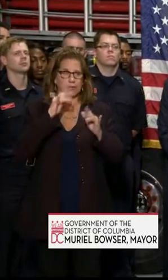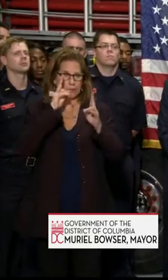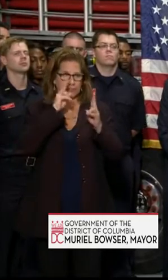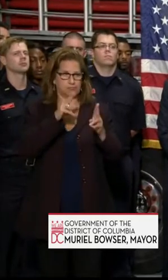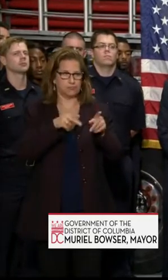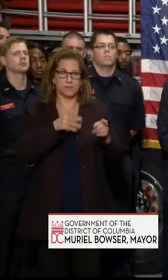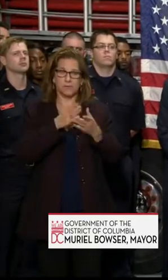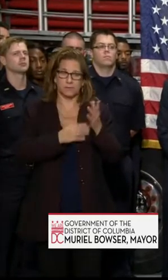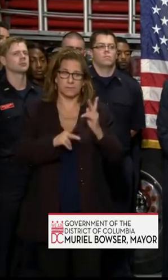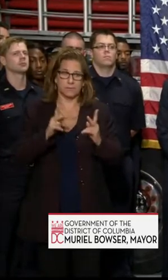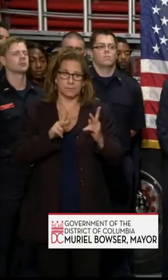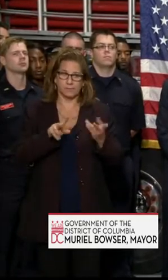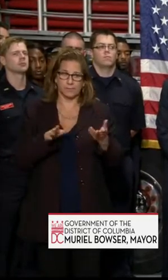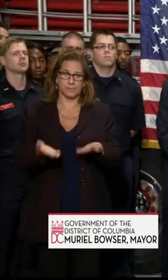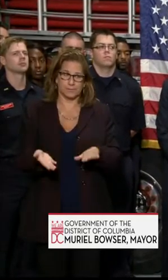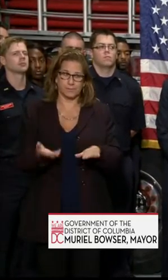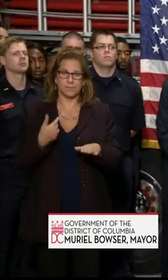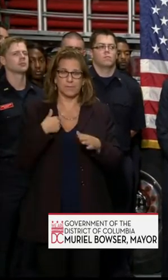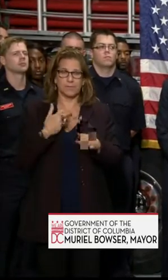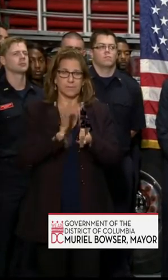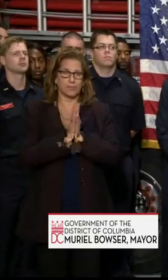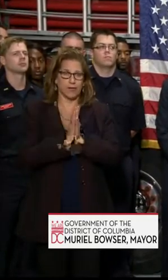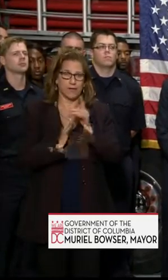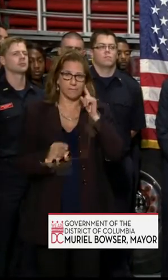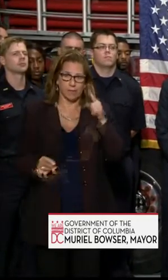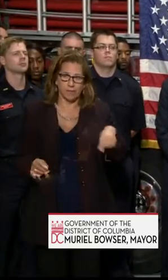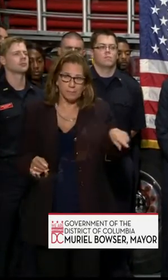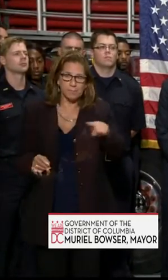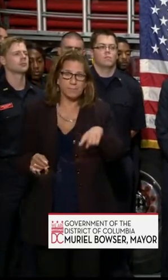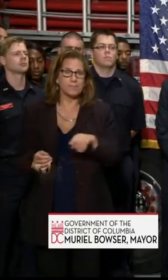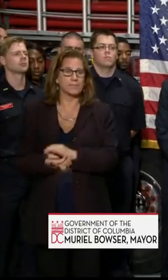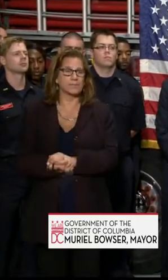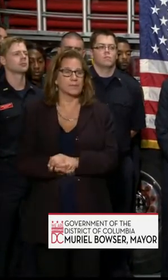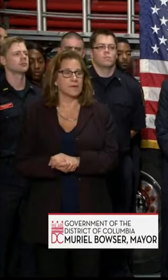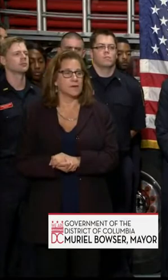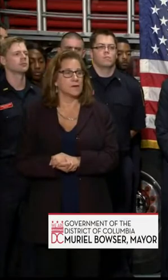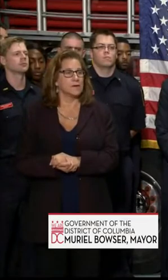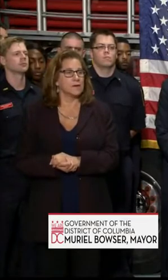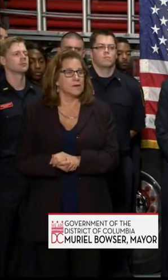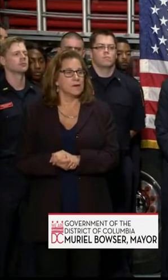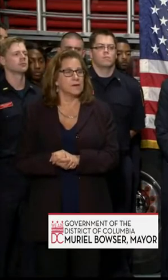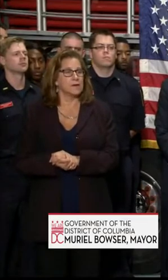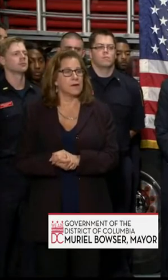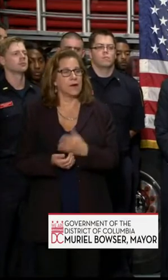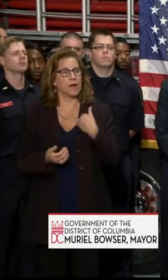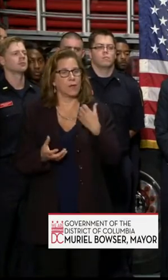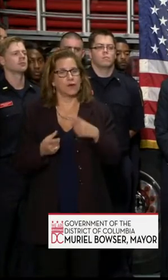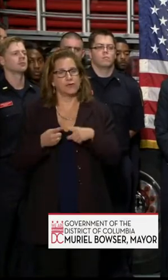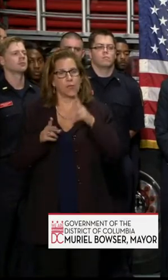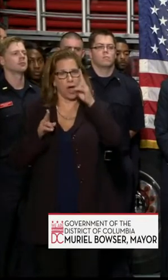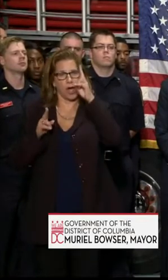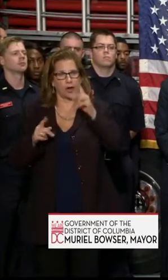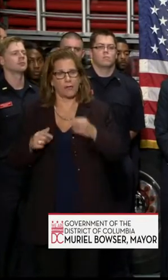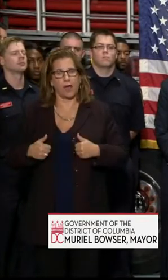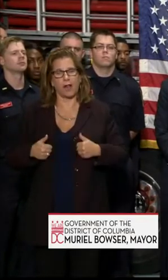SURVIVORS AND THEIR FAMILIES. WE ARE HERE TODAY TO HONOR THE LIVES WE LOST BUT TO REMEMBER THAT WE HAVE OUR FIRST